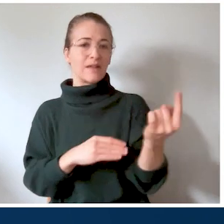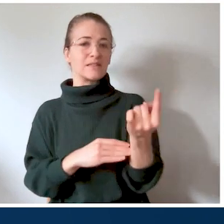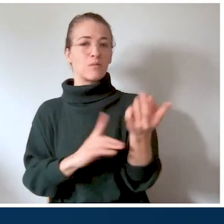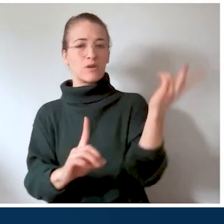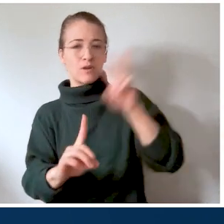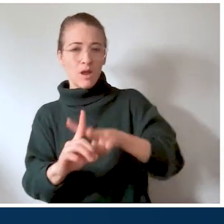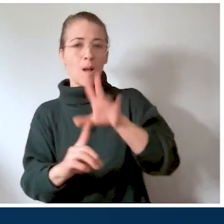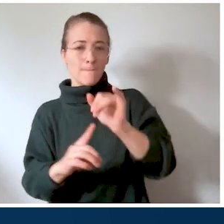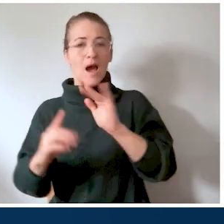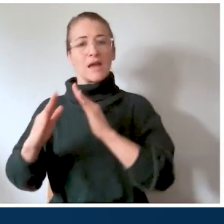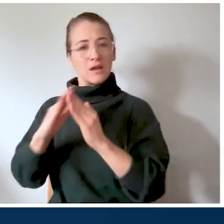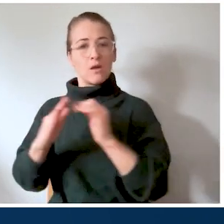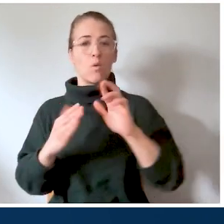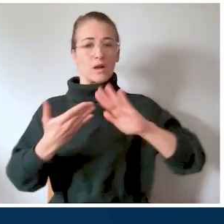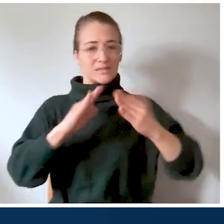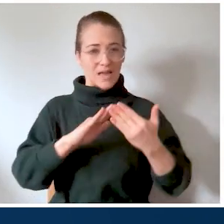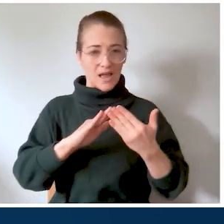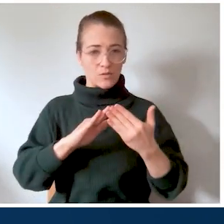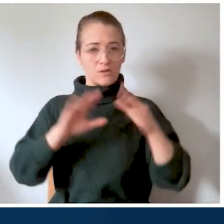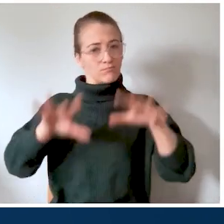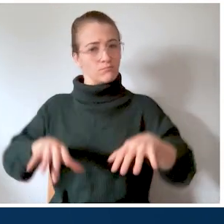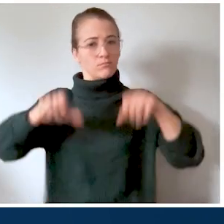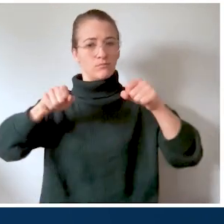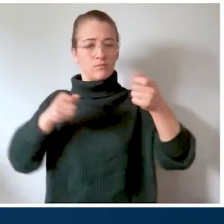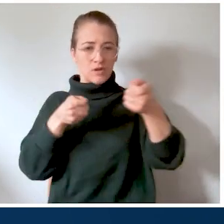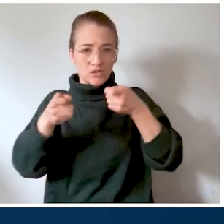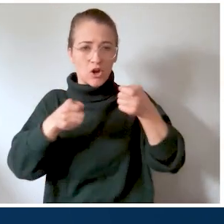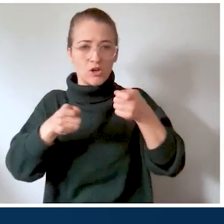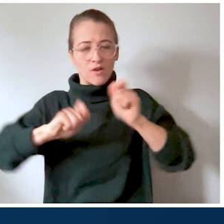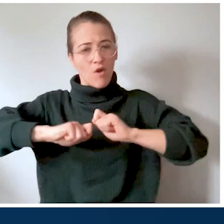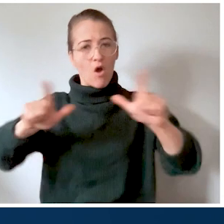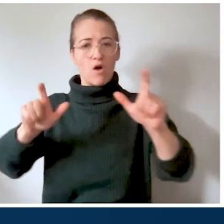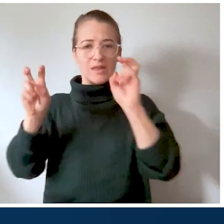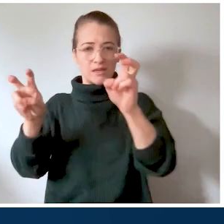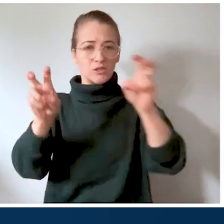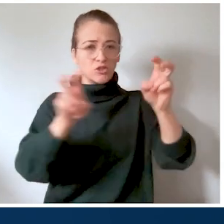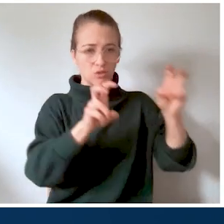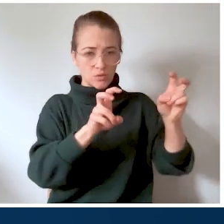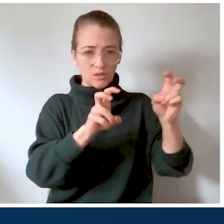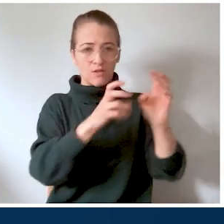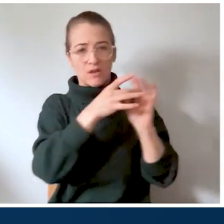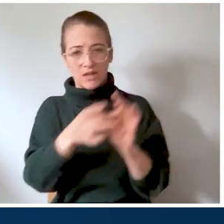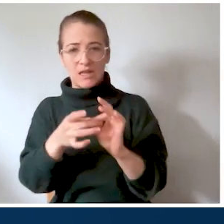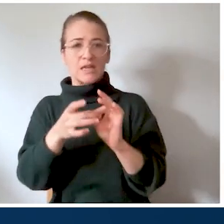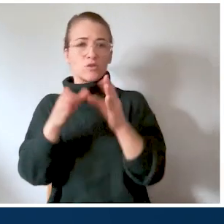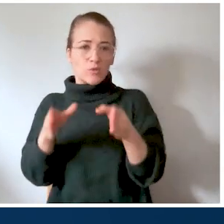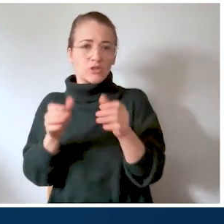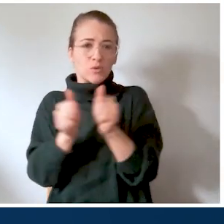by that city or town to really be in charge of all issues that relate to a person with a disability.